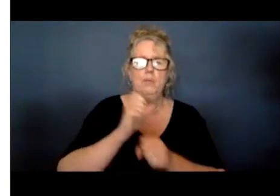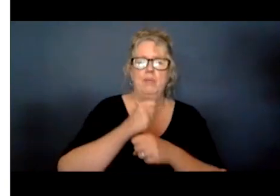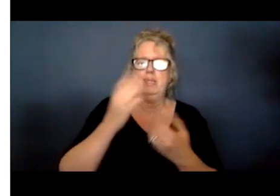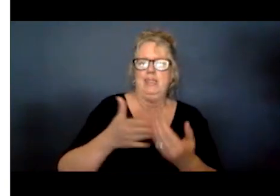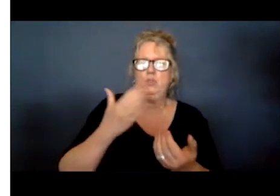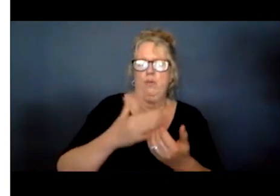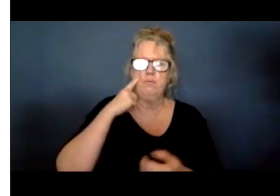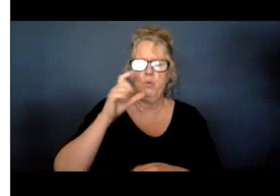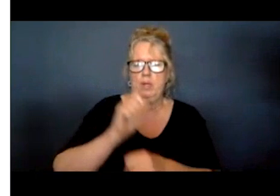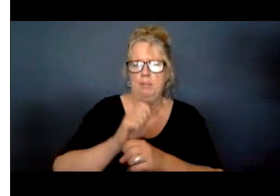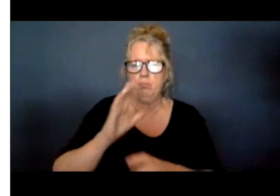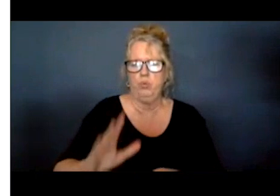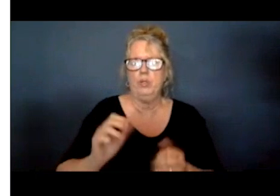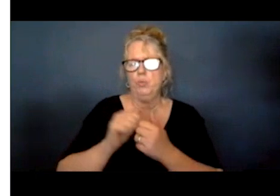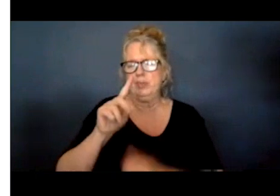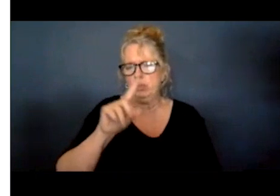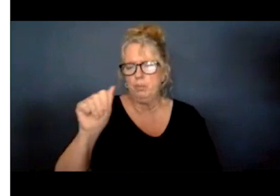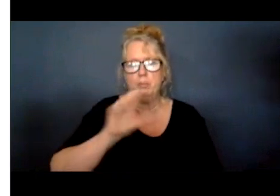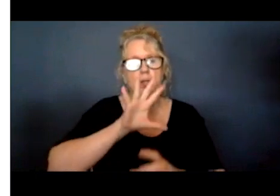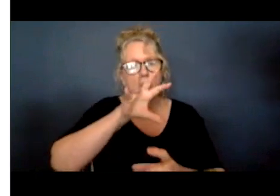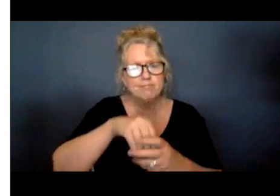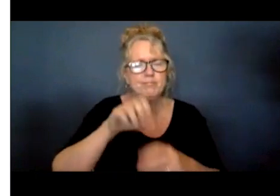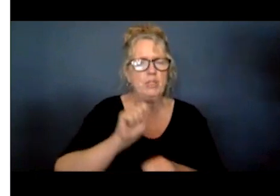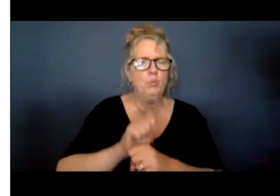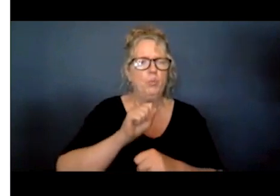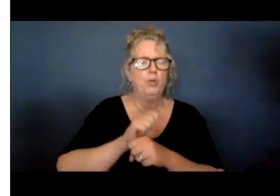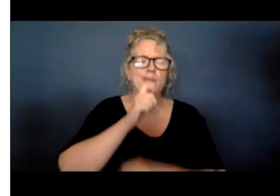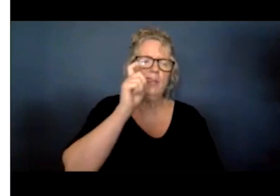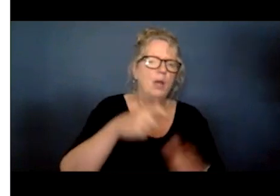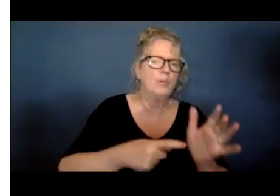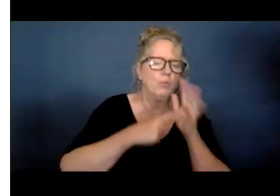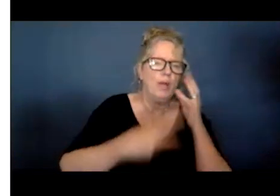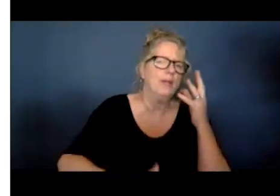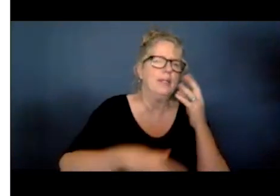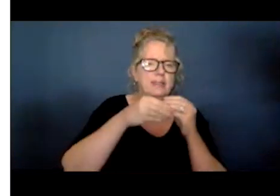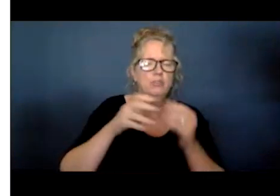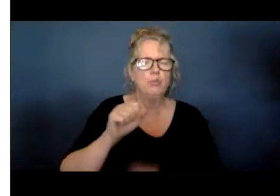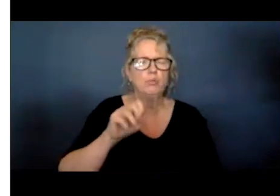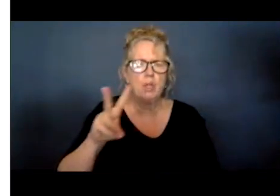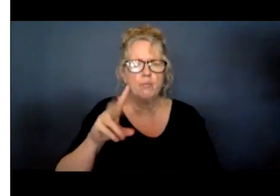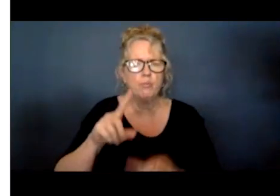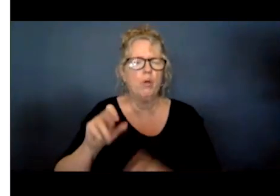disabilities to engage in the workplace without requiring additional software or hardware. This